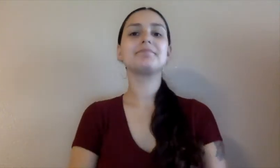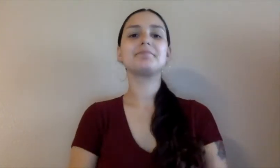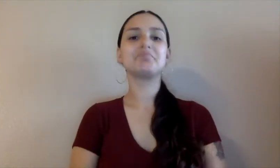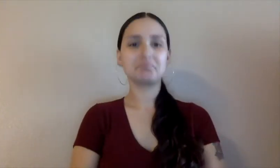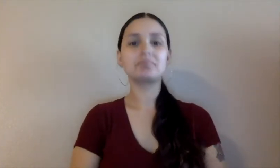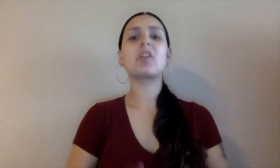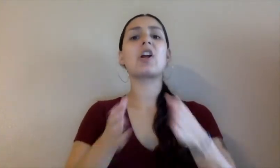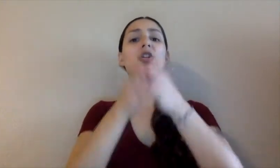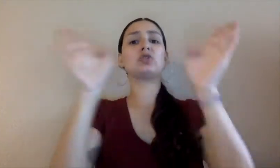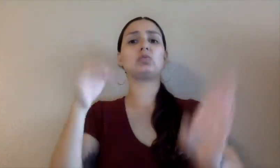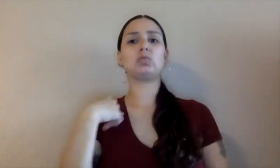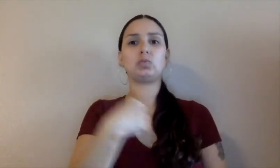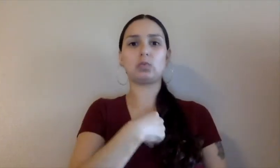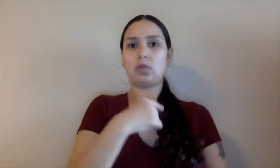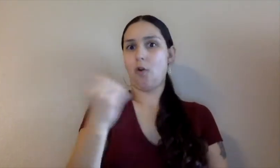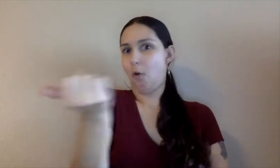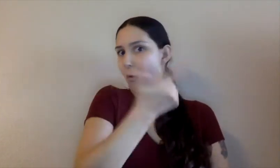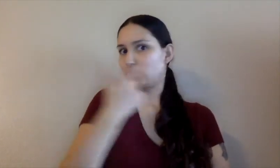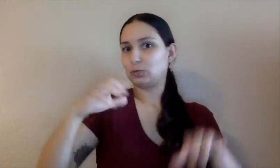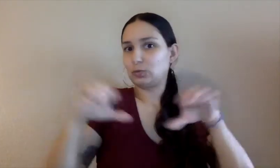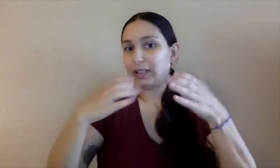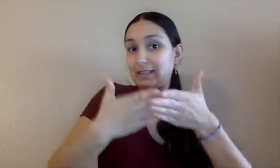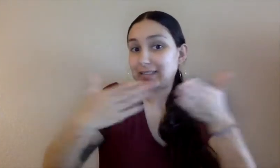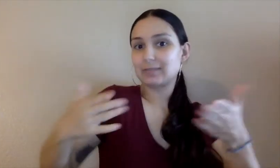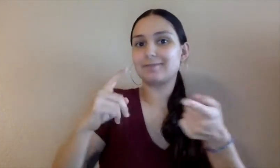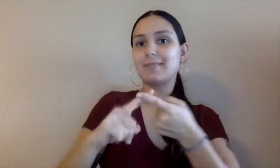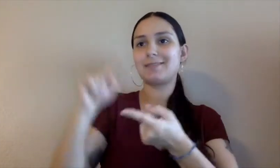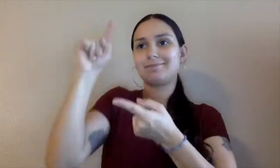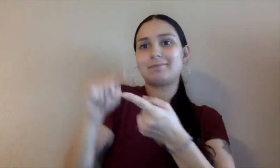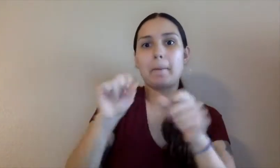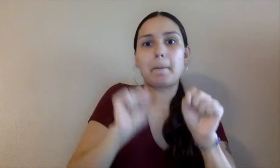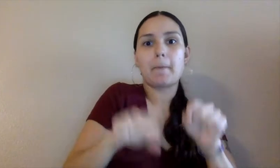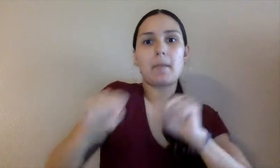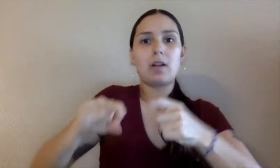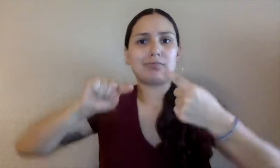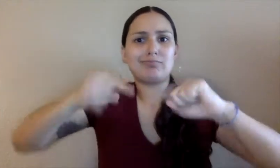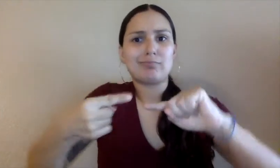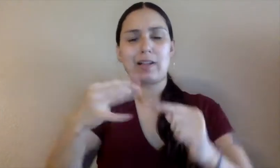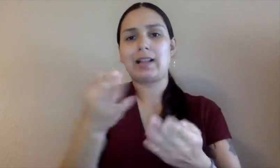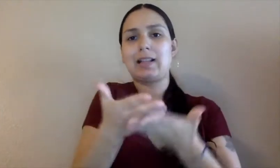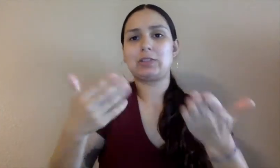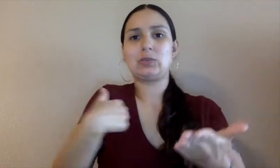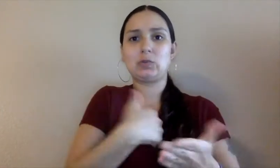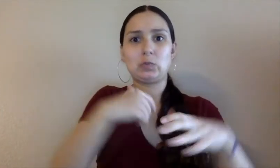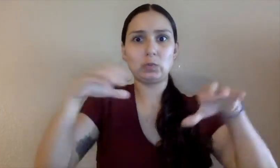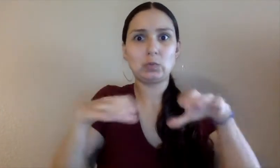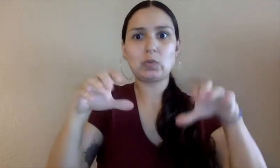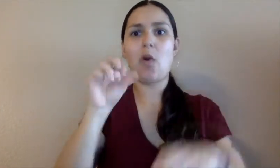Generally, we all do things to reduce the possible harm of things we do